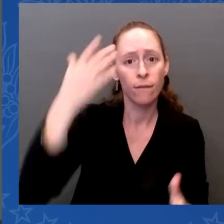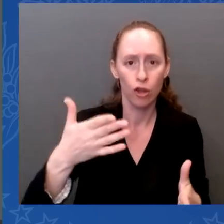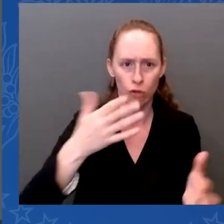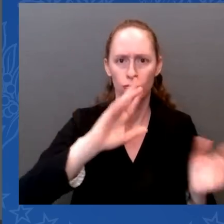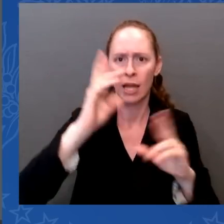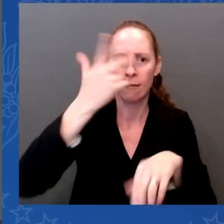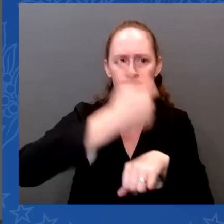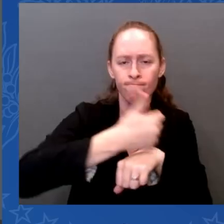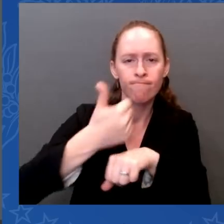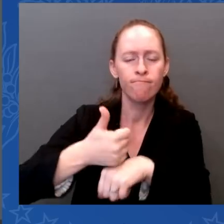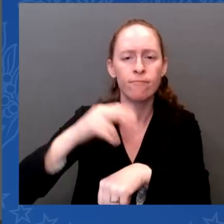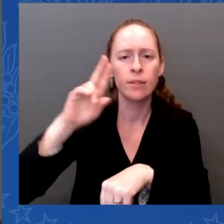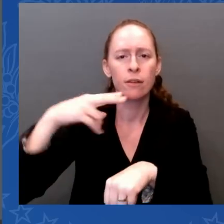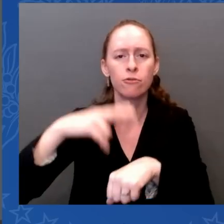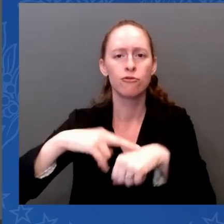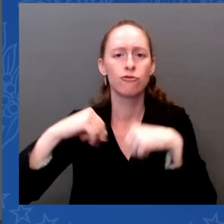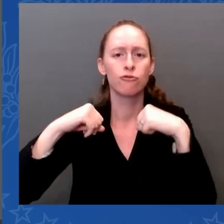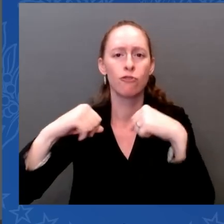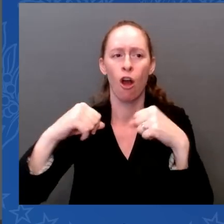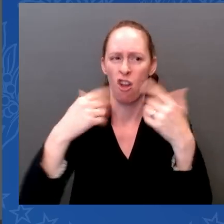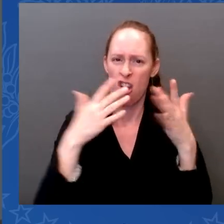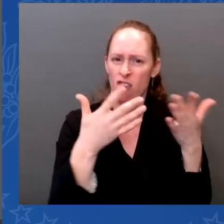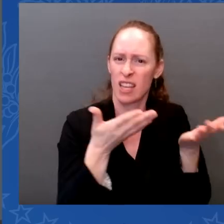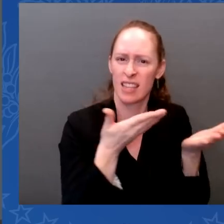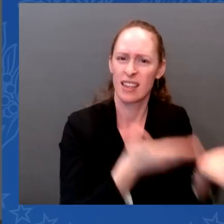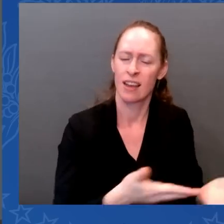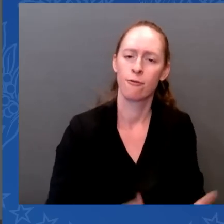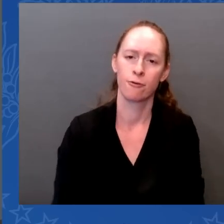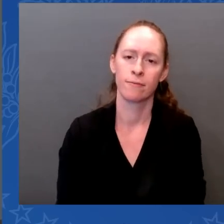and prepositioning 3.5 million liters of water,